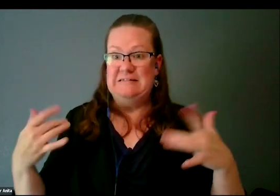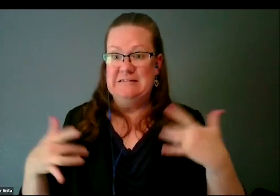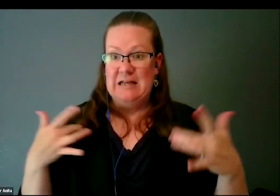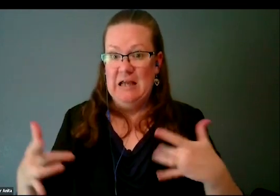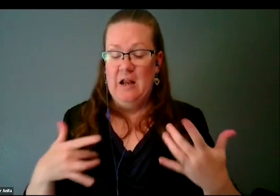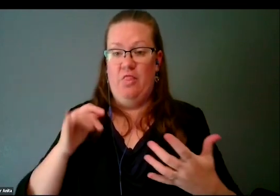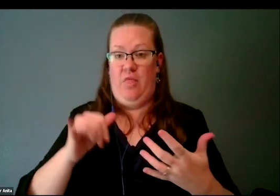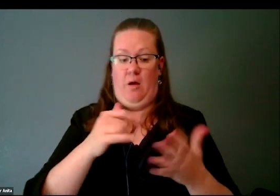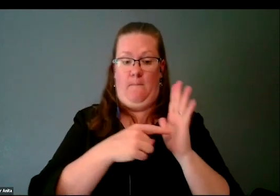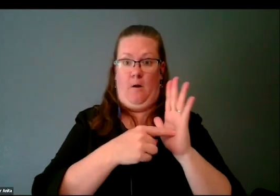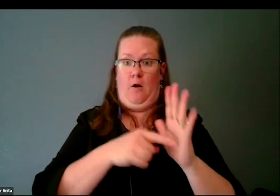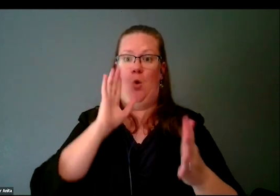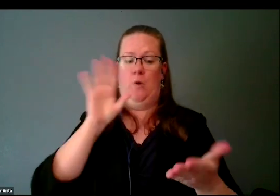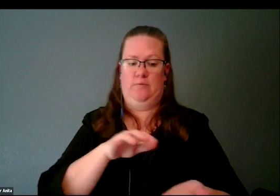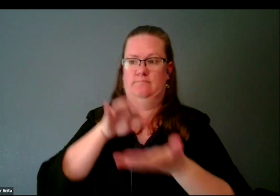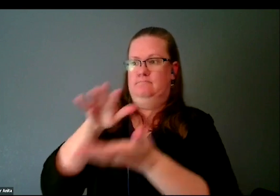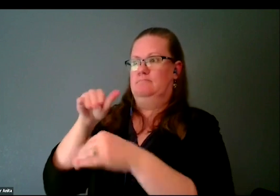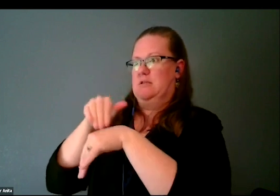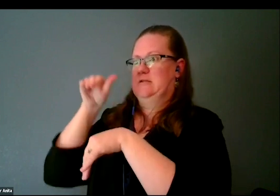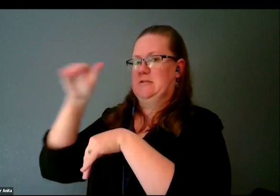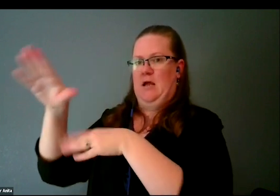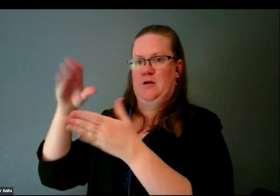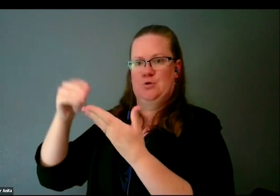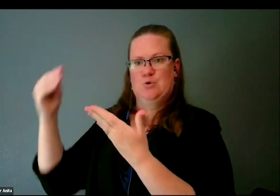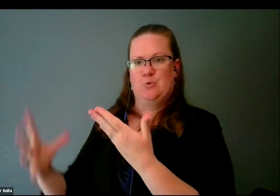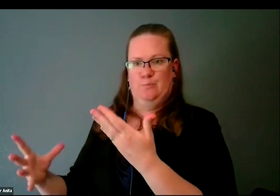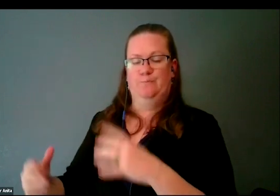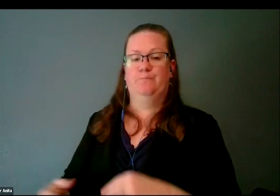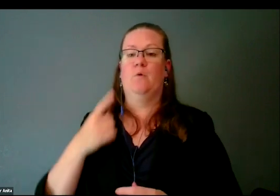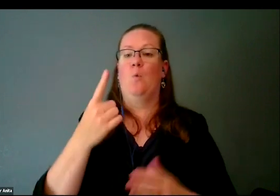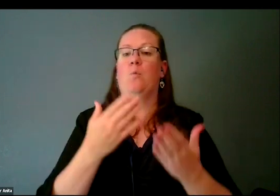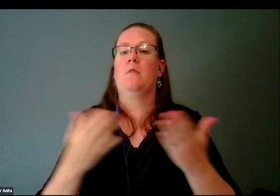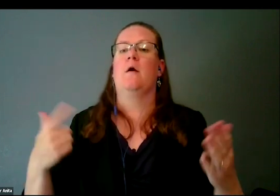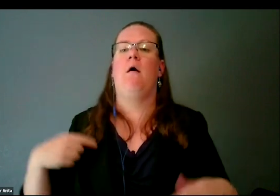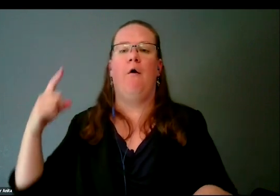and one of the things I heard back from the student as we were working on analyzing these pieces